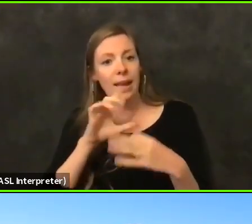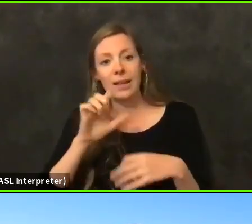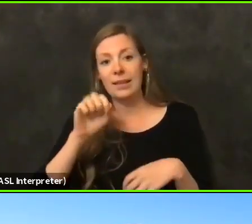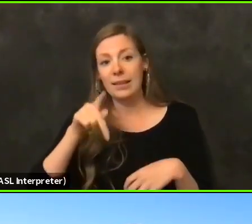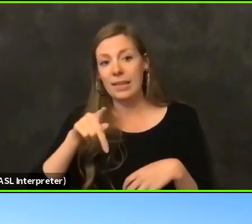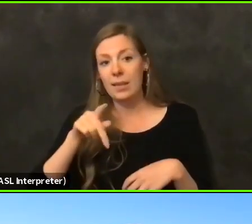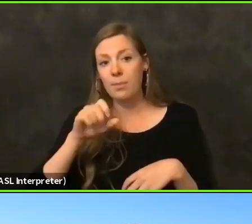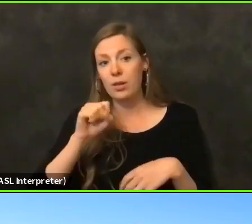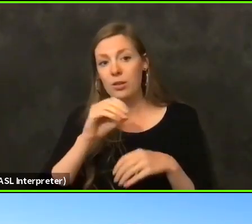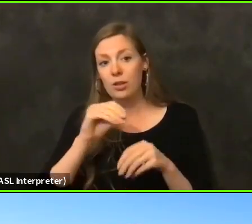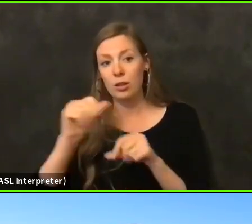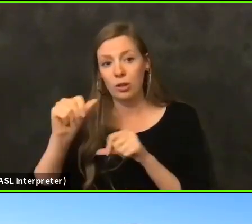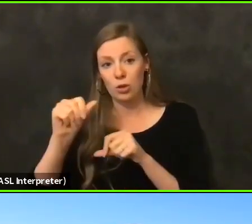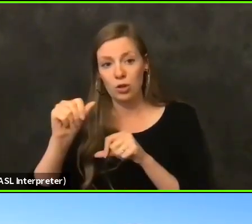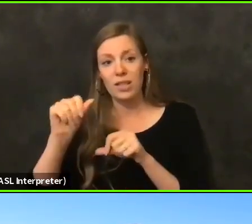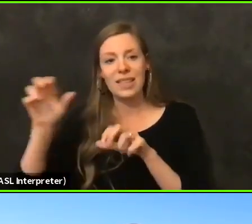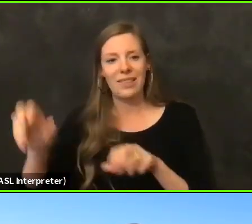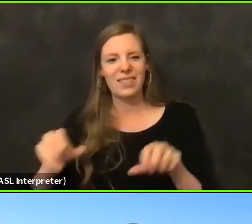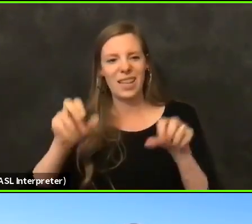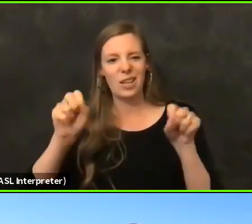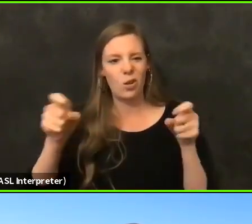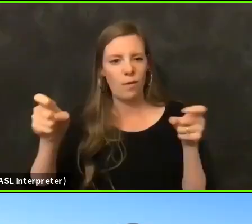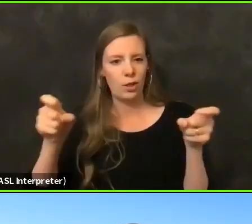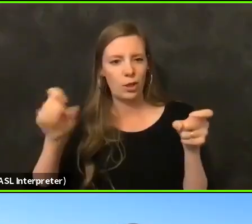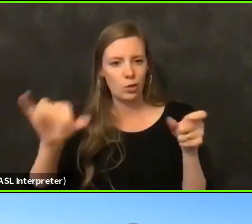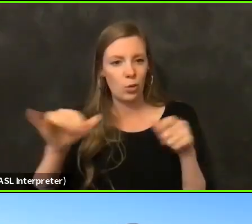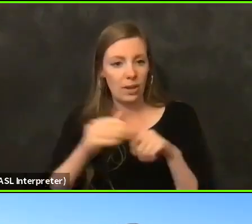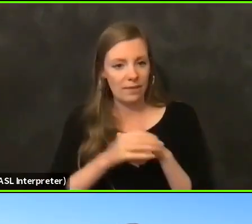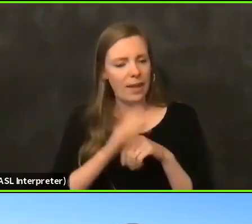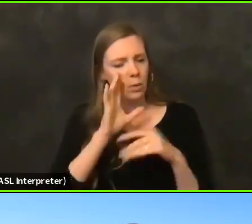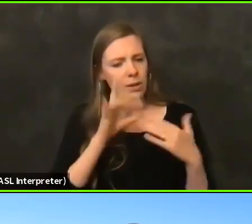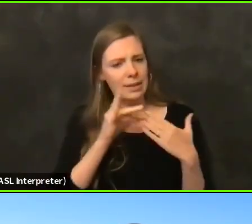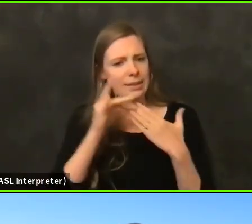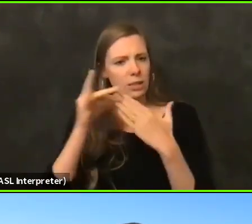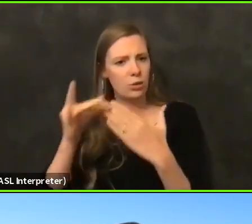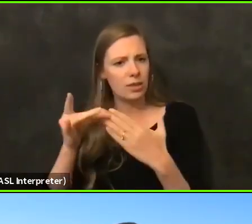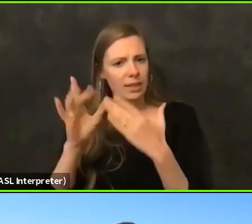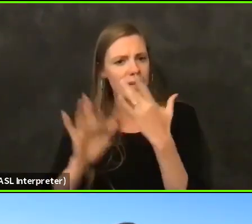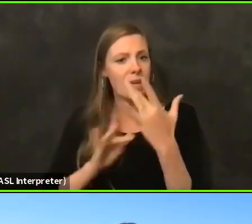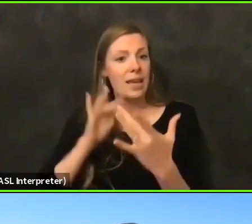We've contracted with them and they'll continue to lead our efforts to provide outreach within stakeholder groups and get